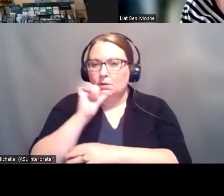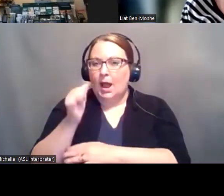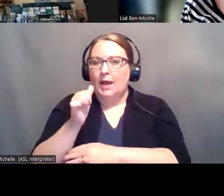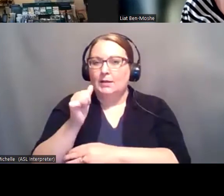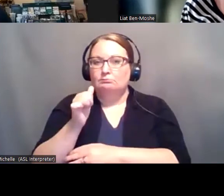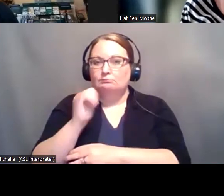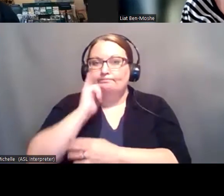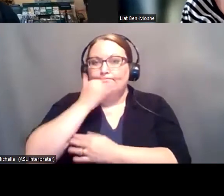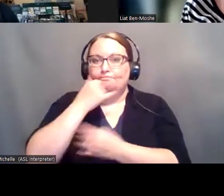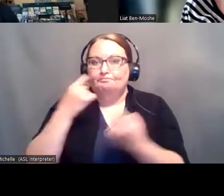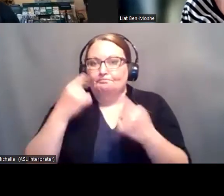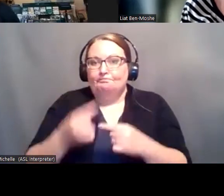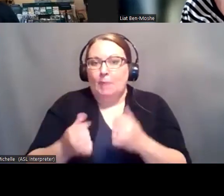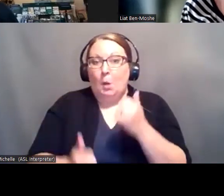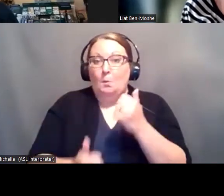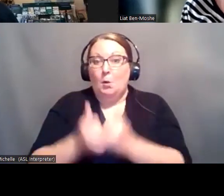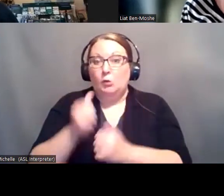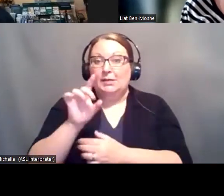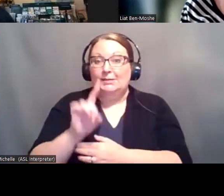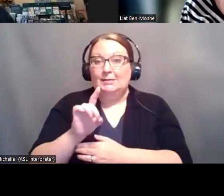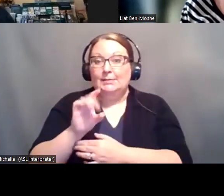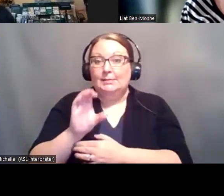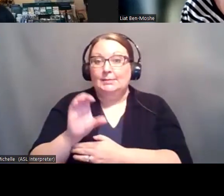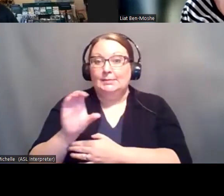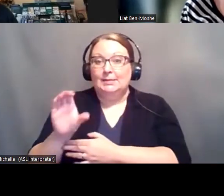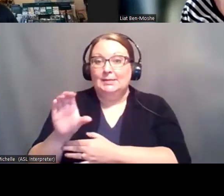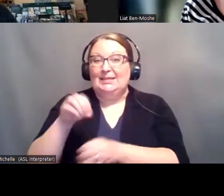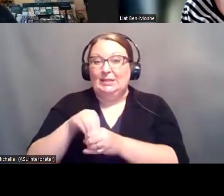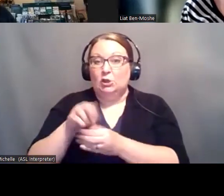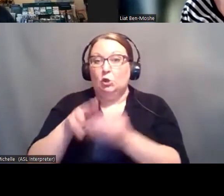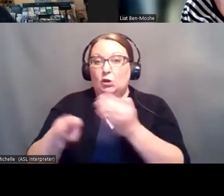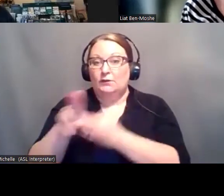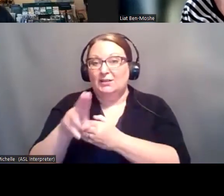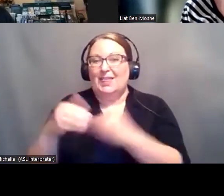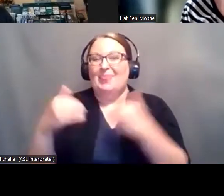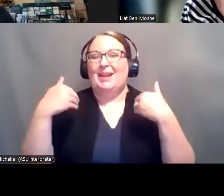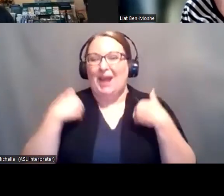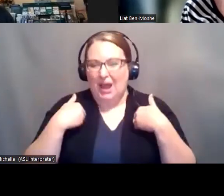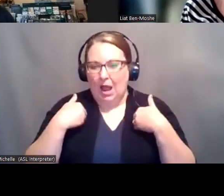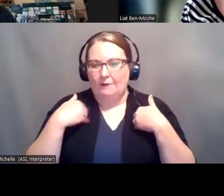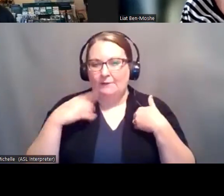that most DCCCs are in university that have disability studies programs.